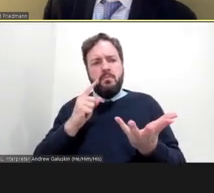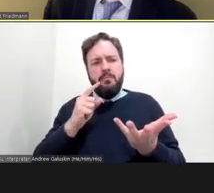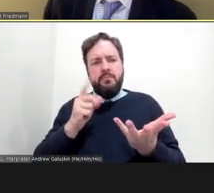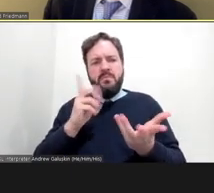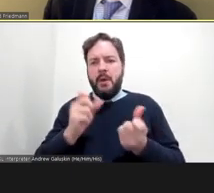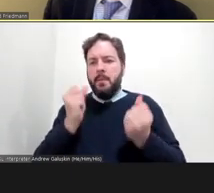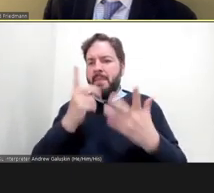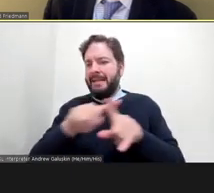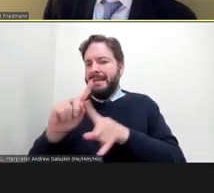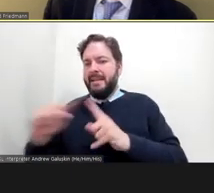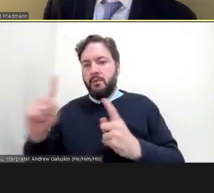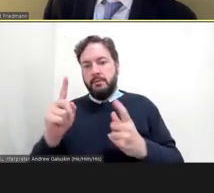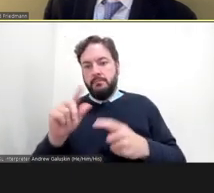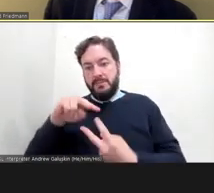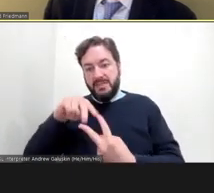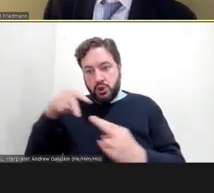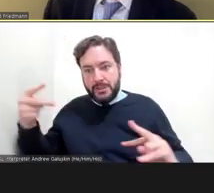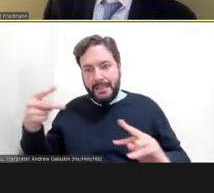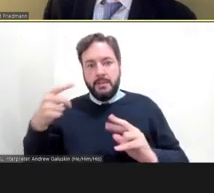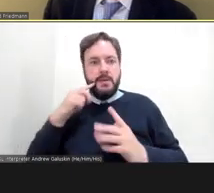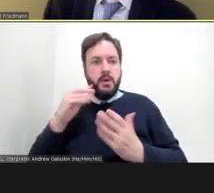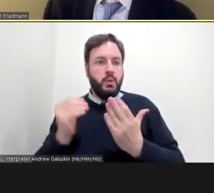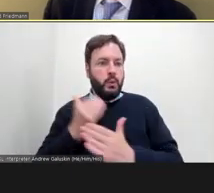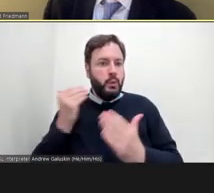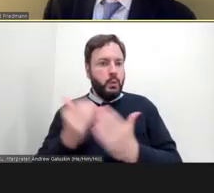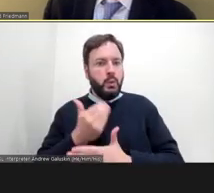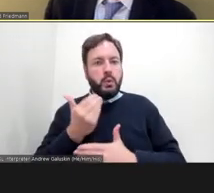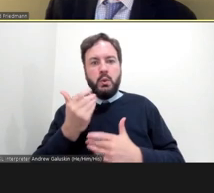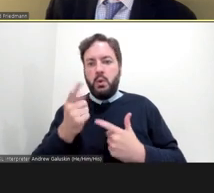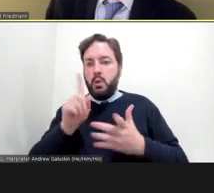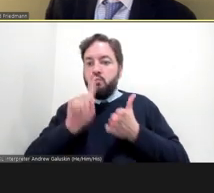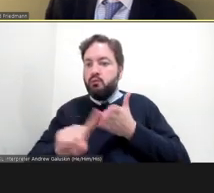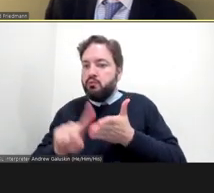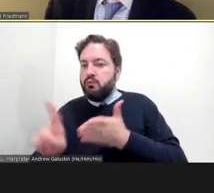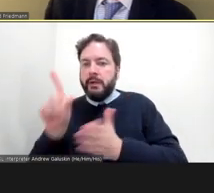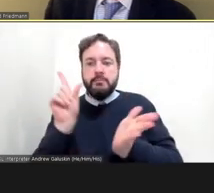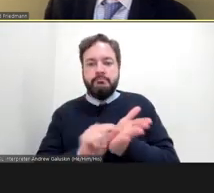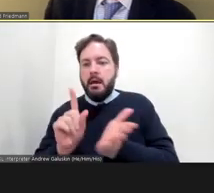of genes all the time. There's constantly new research publications coming out, identifying